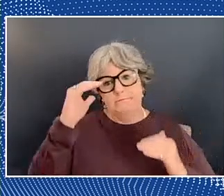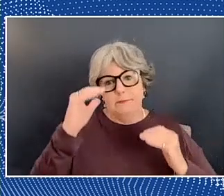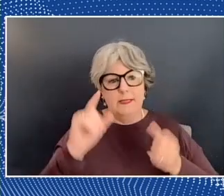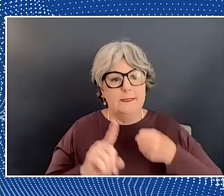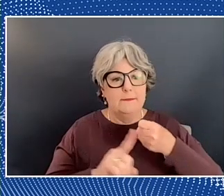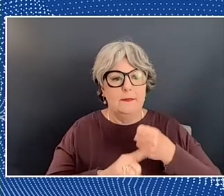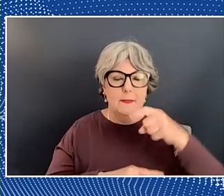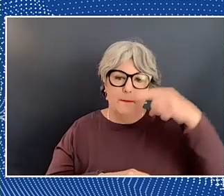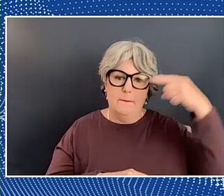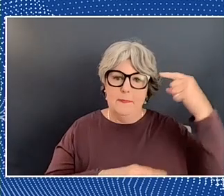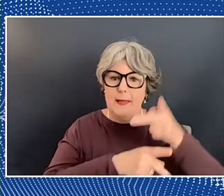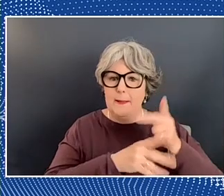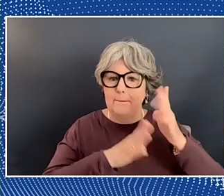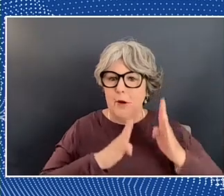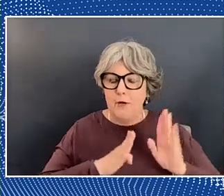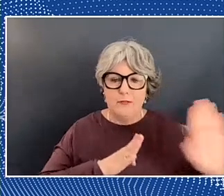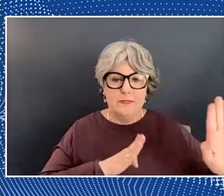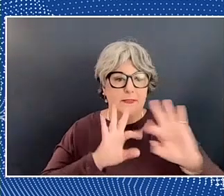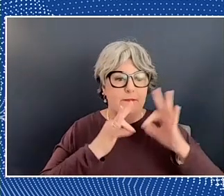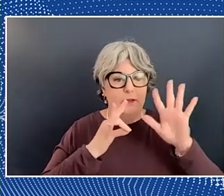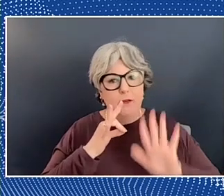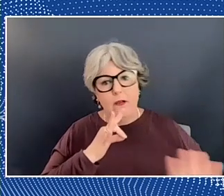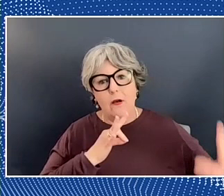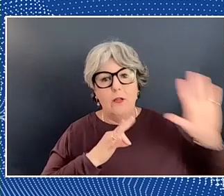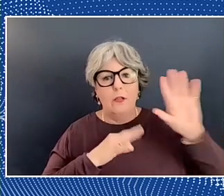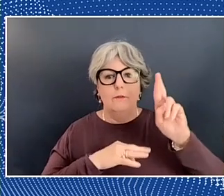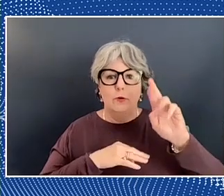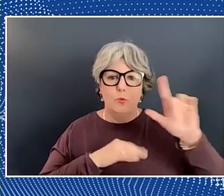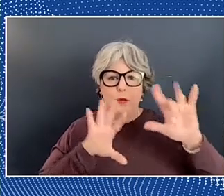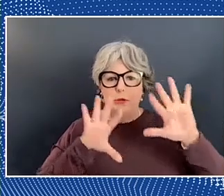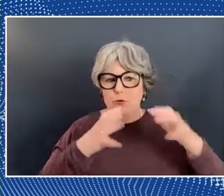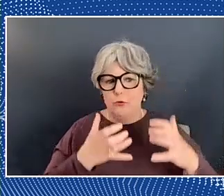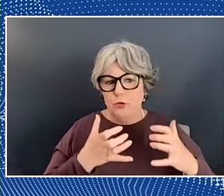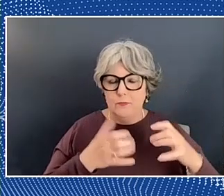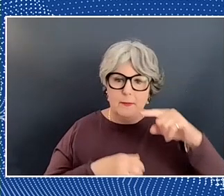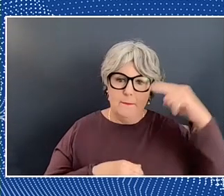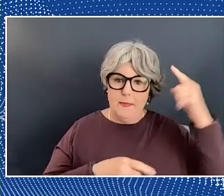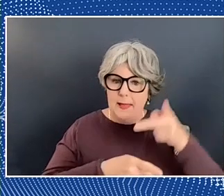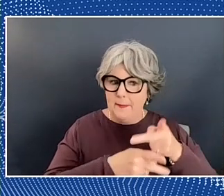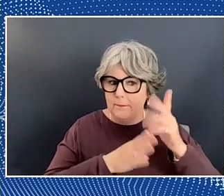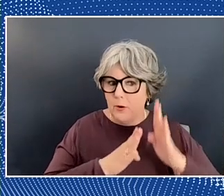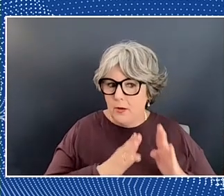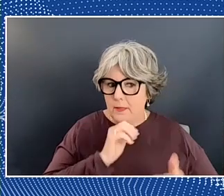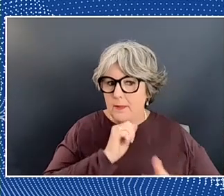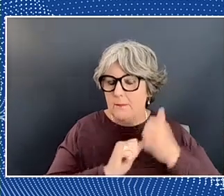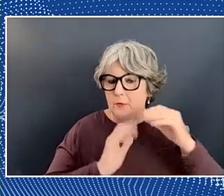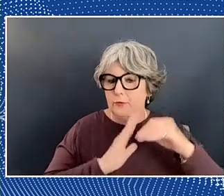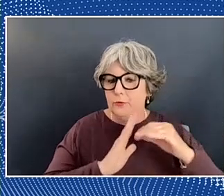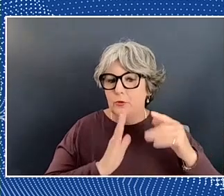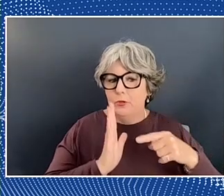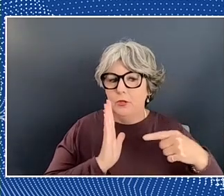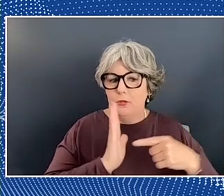and their families across all racial groups. Black borrowers hold the most student loan debt despite also being